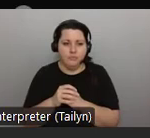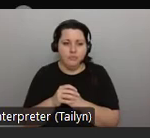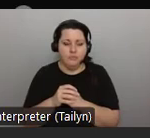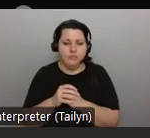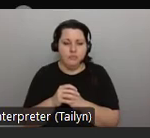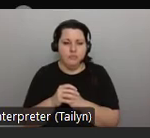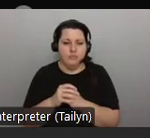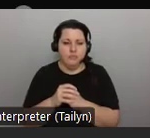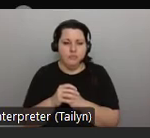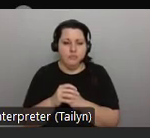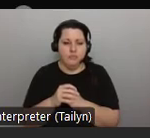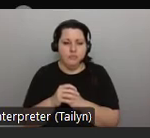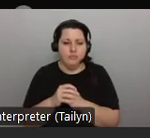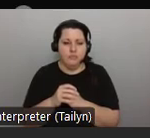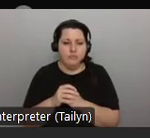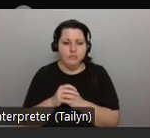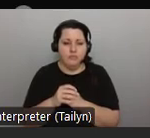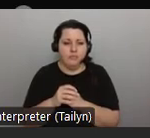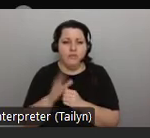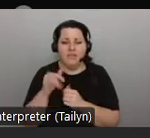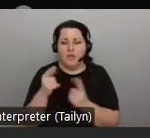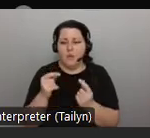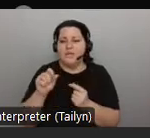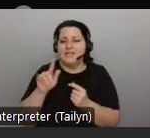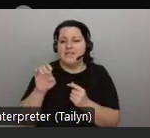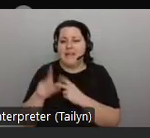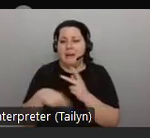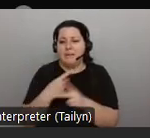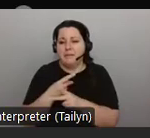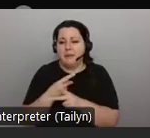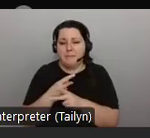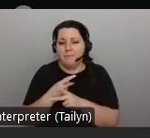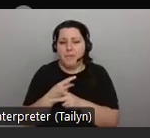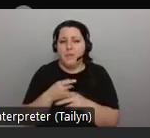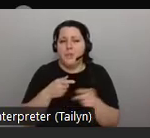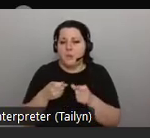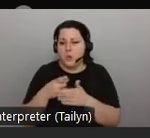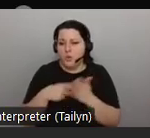now…